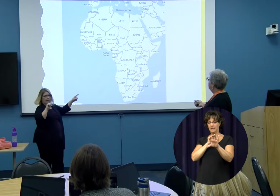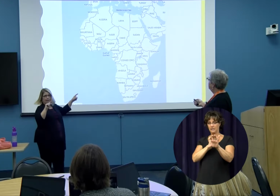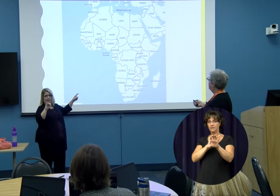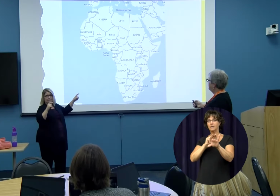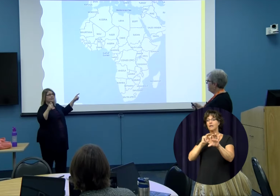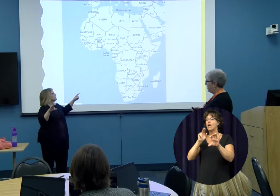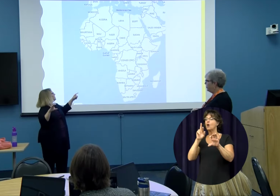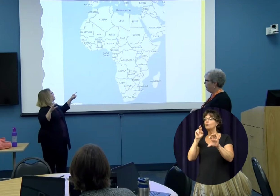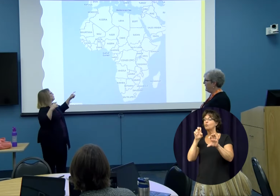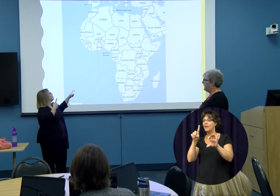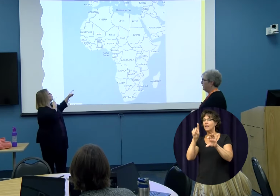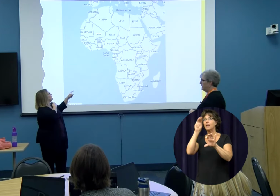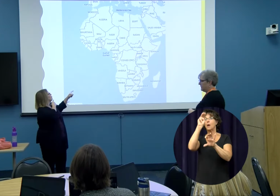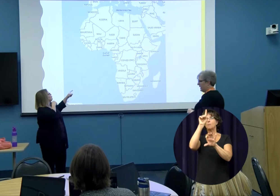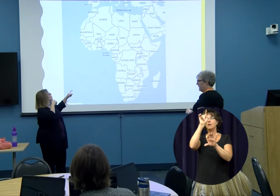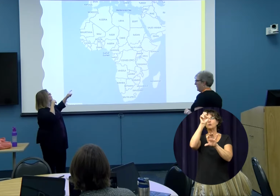right here, is the Atlantic, then we have the Indian Sea, the Red Sea and the Mediterranean Sea.